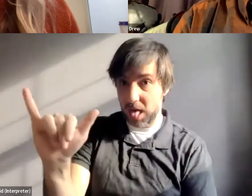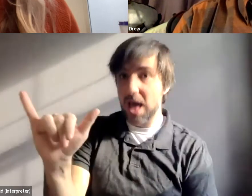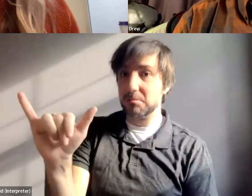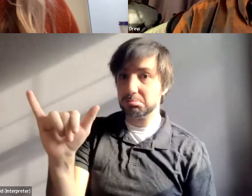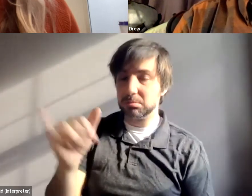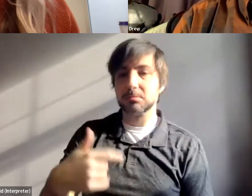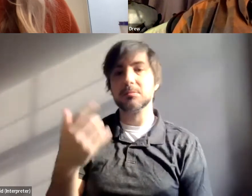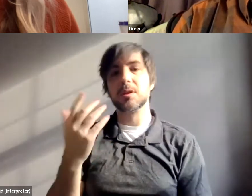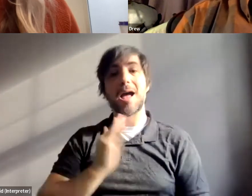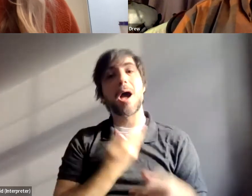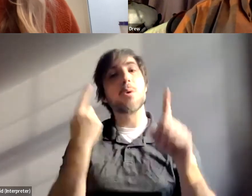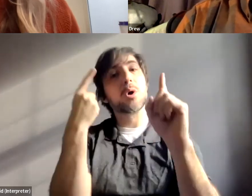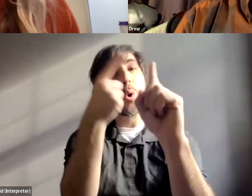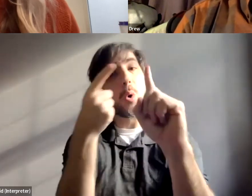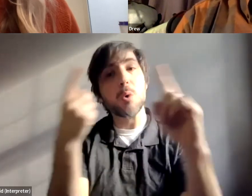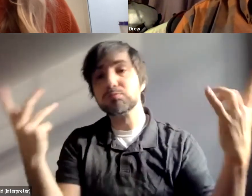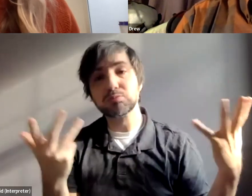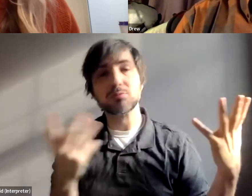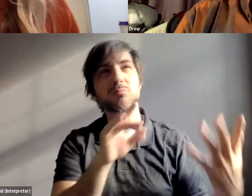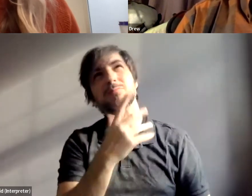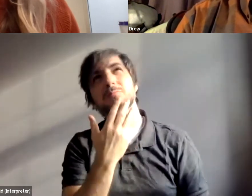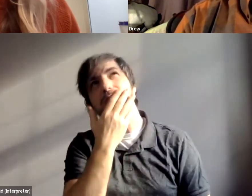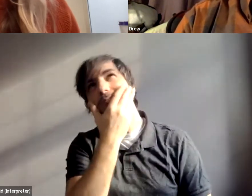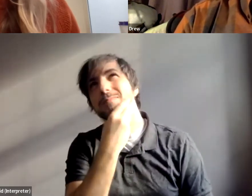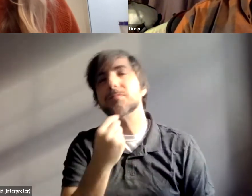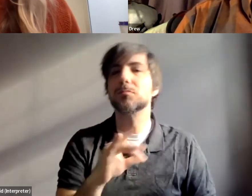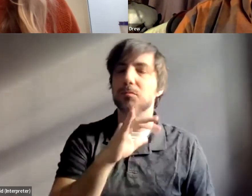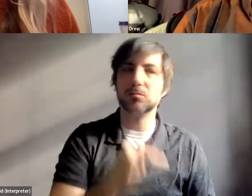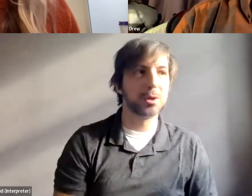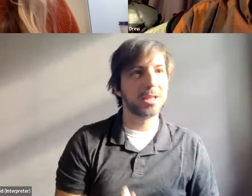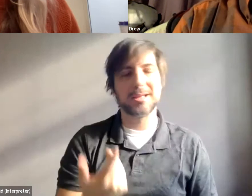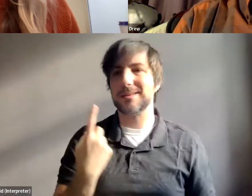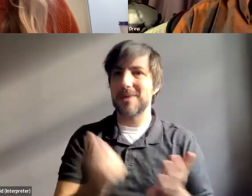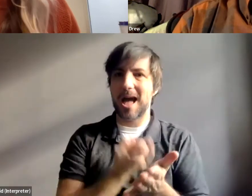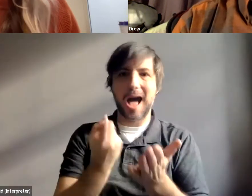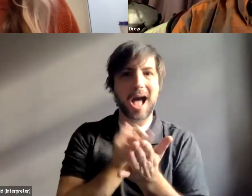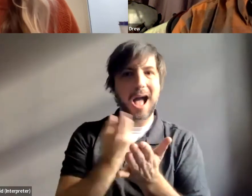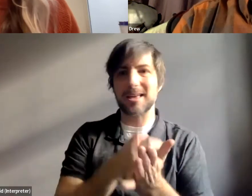goal -- hockey has been very good to the blind hockey community as far as